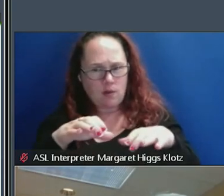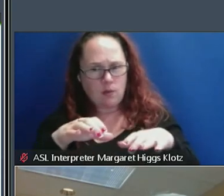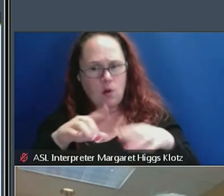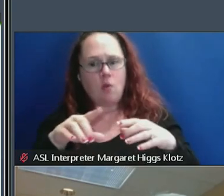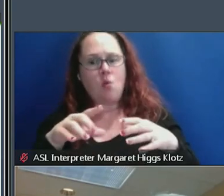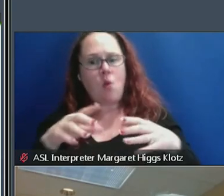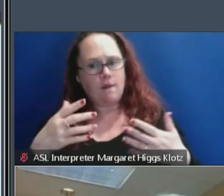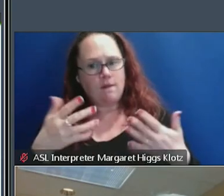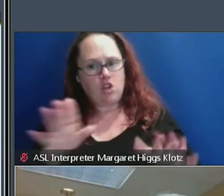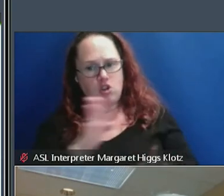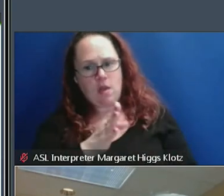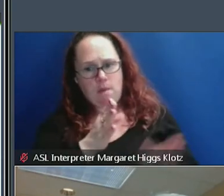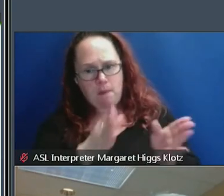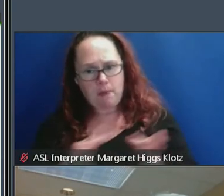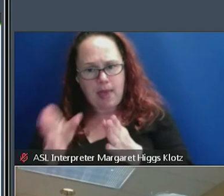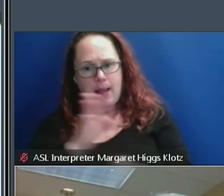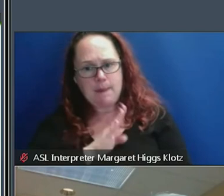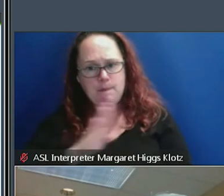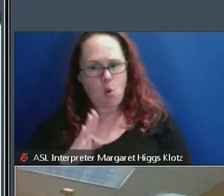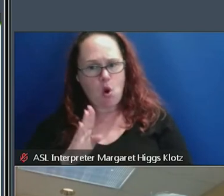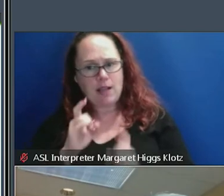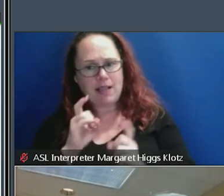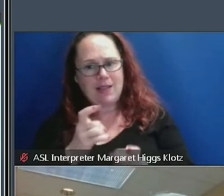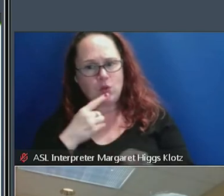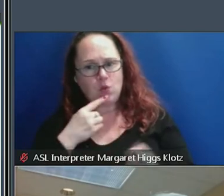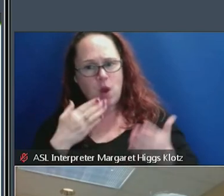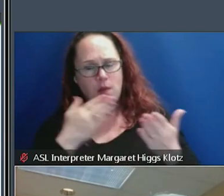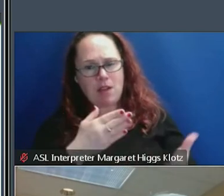planning board, June 27, 292 says all public buildings,